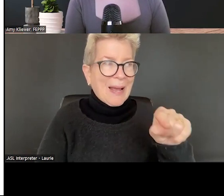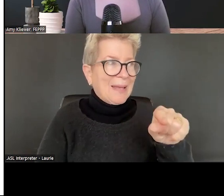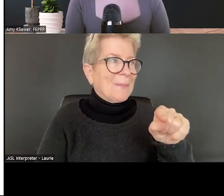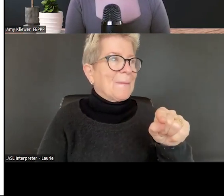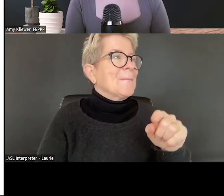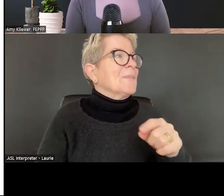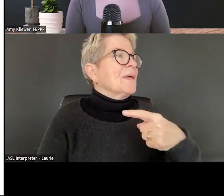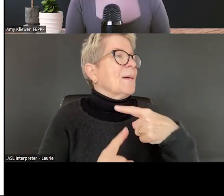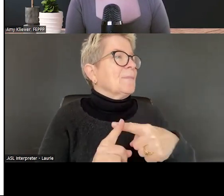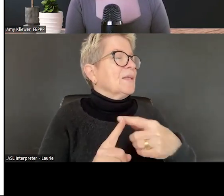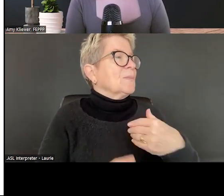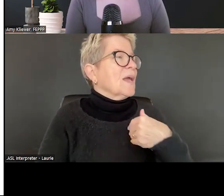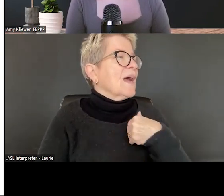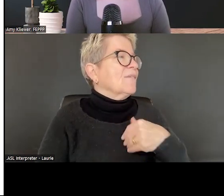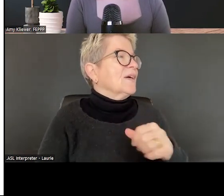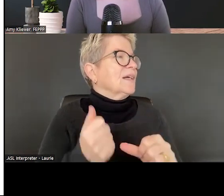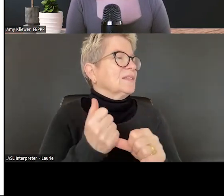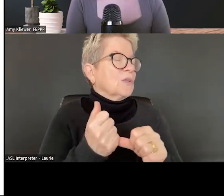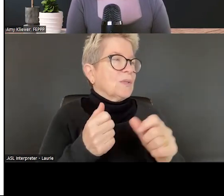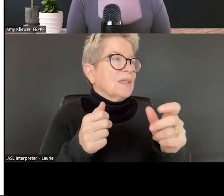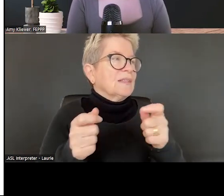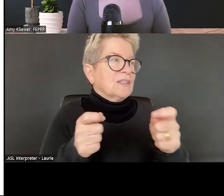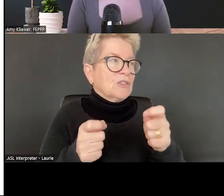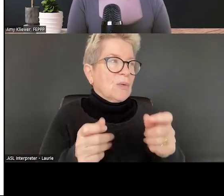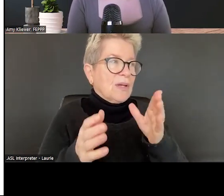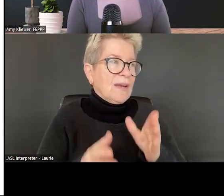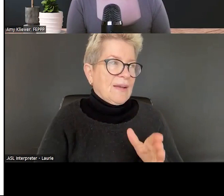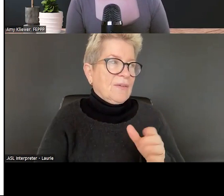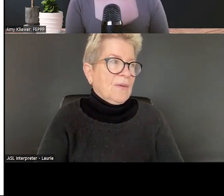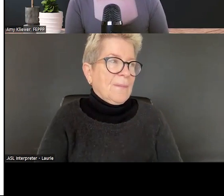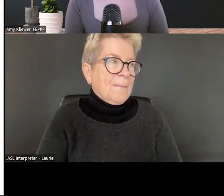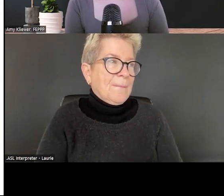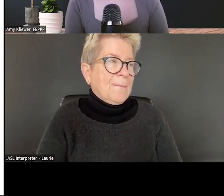We also have our associate director of financial education Miss Pam Whallen,